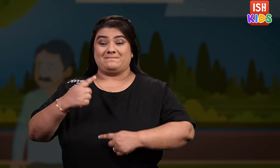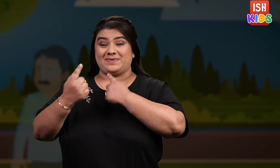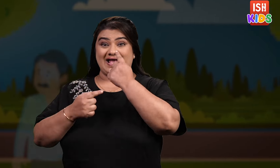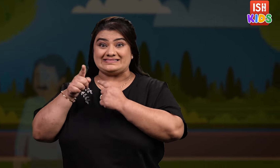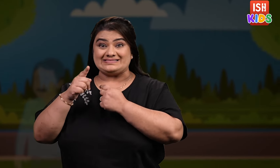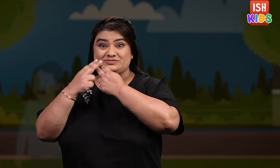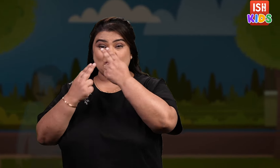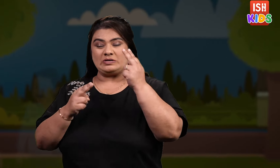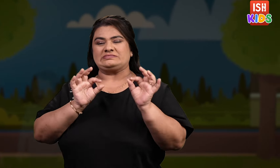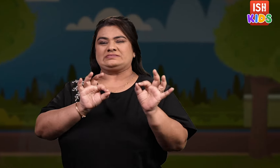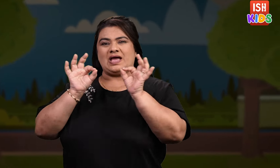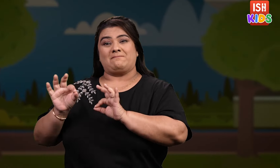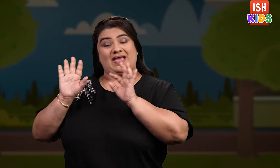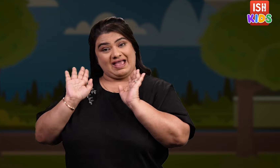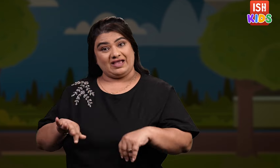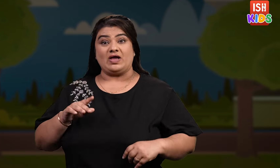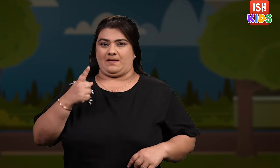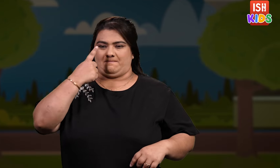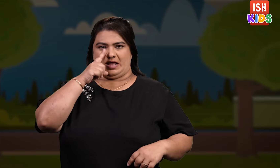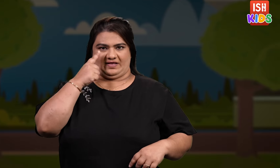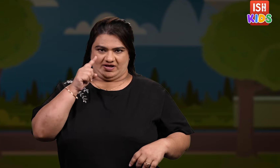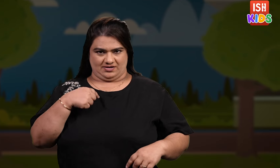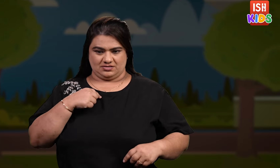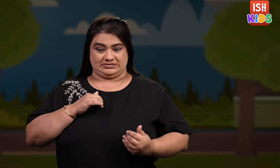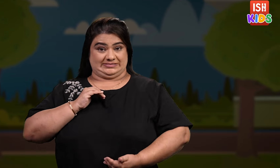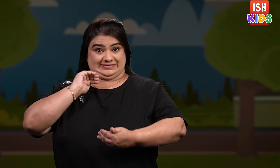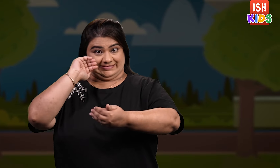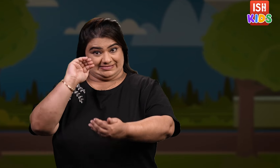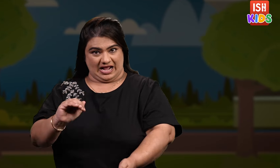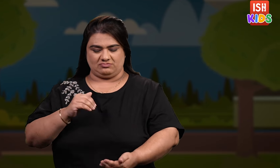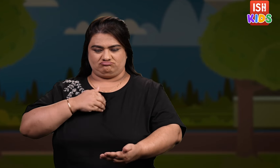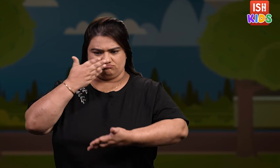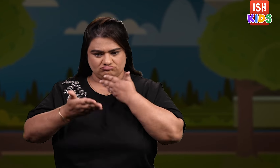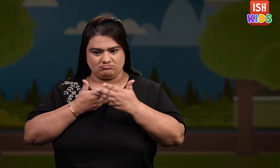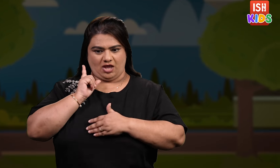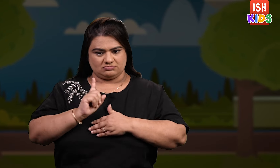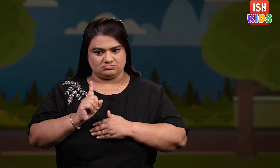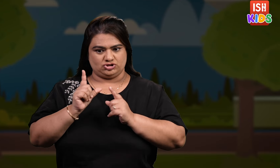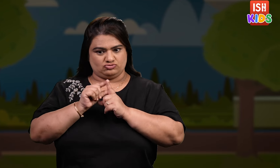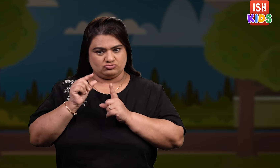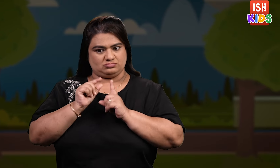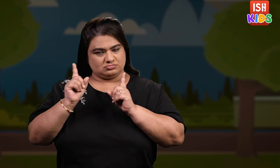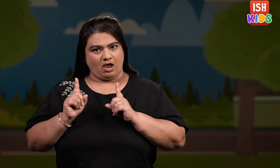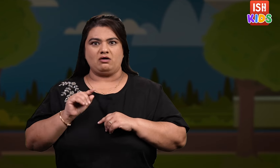The same story applies to parents. When they guide their children,